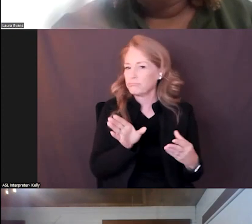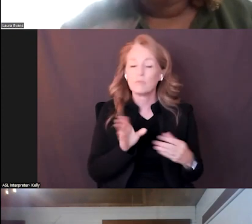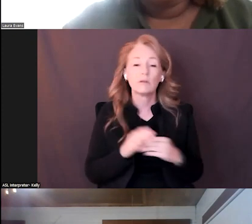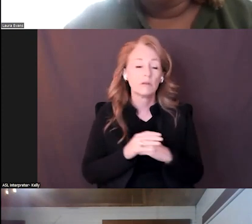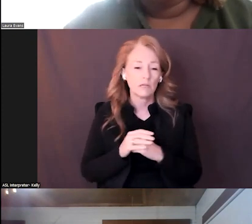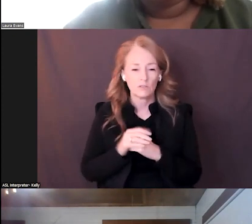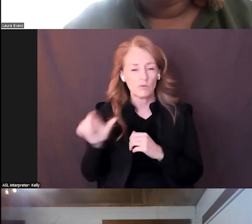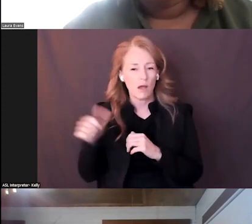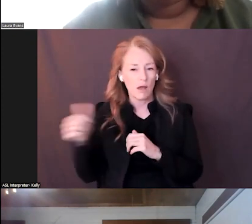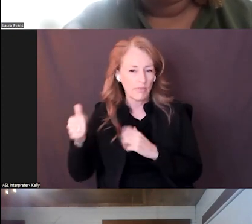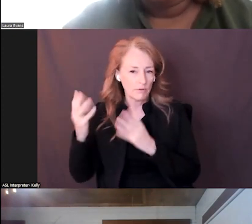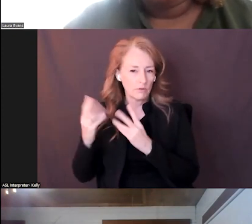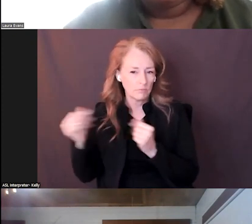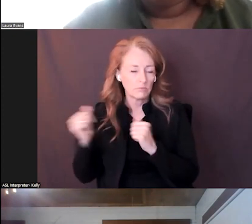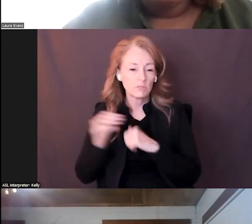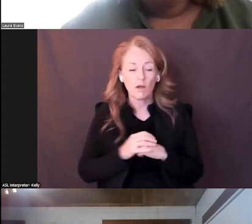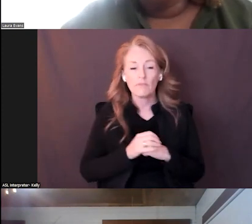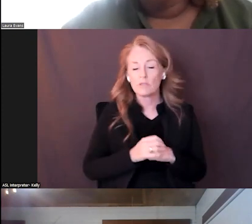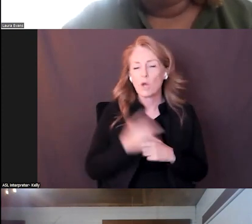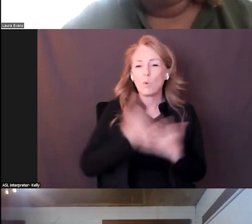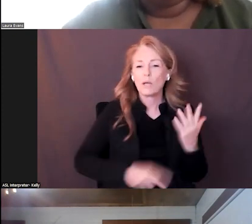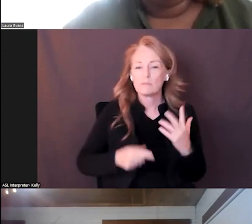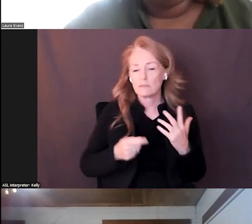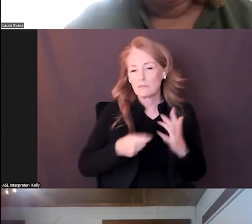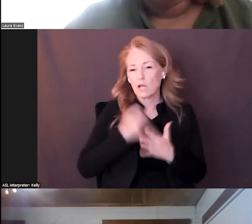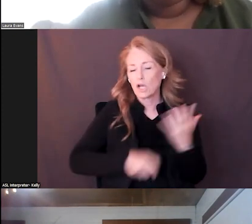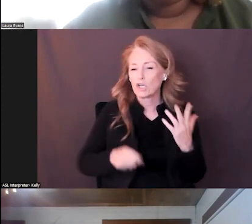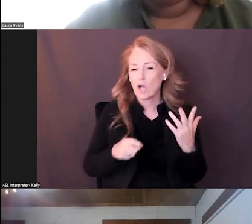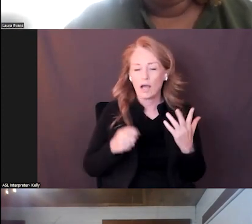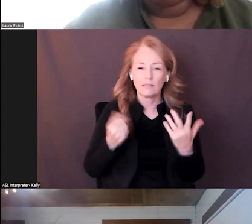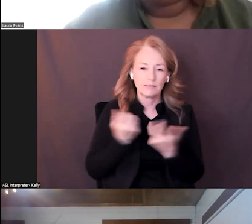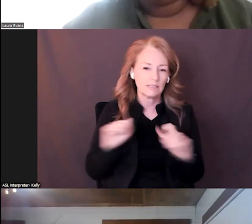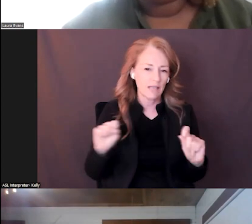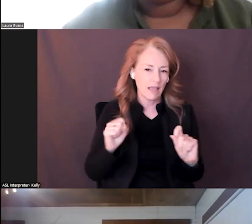WHAT WOULD BE THE COST FOR THE FULL HEALTHCARE SYSTEM IF WE FULLY